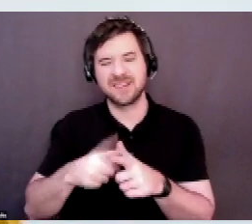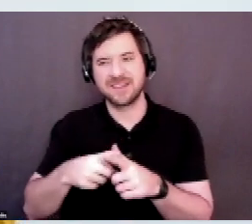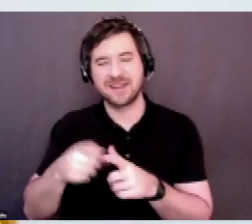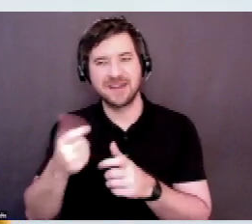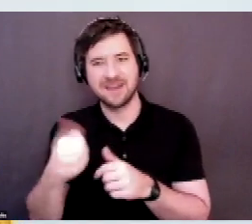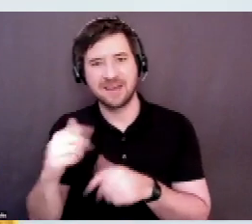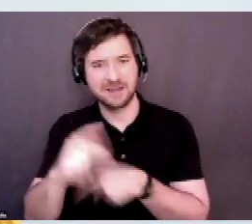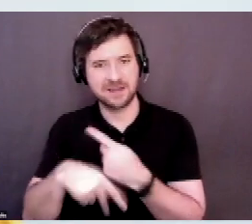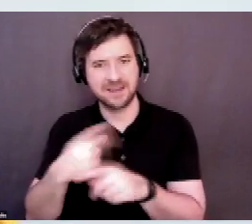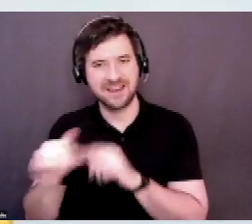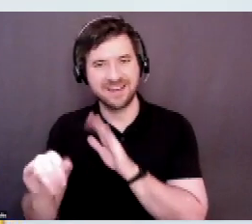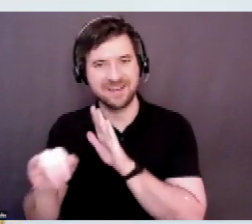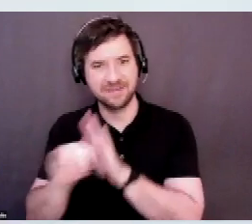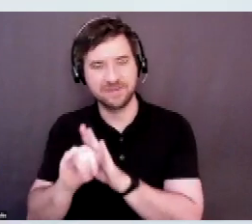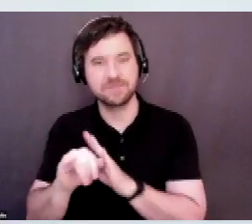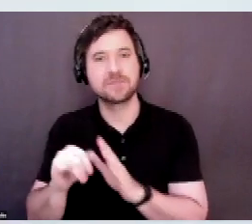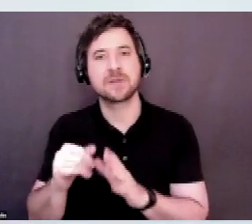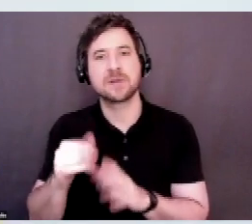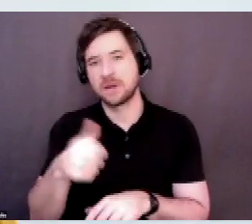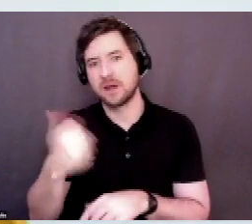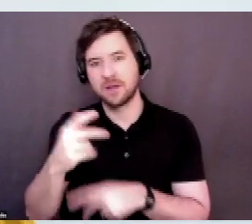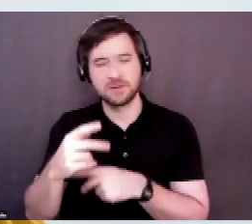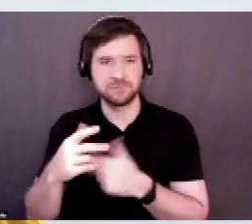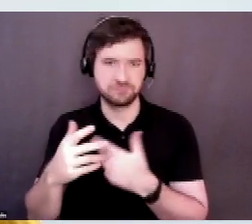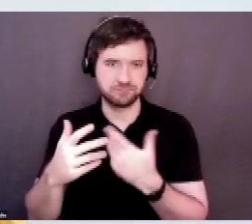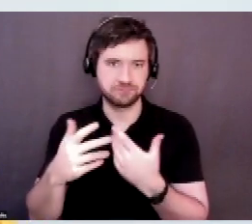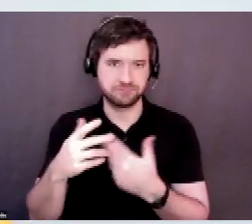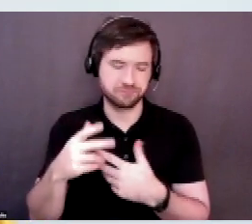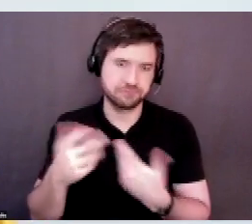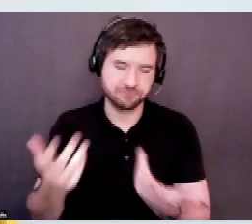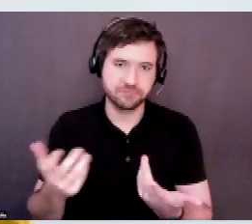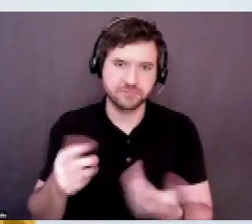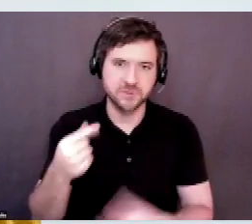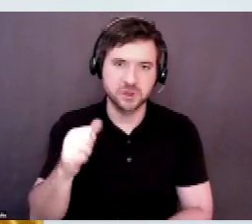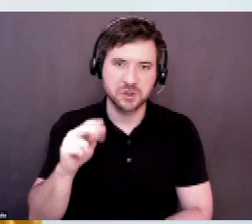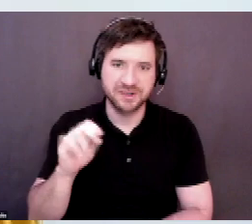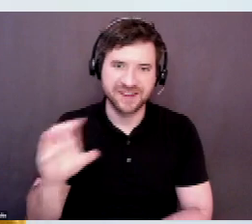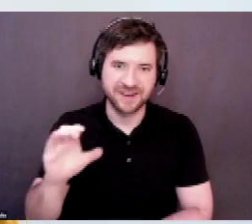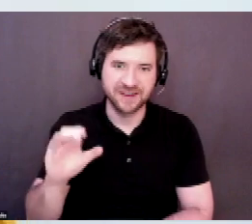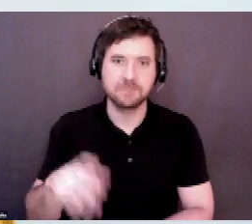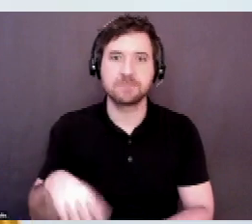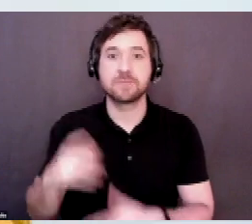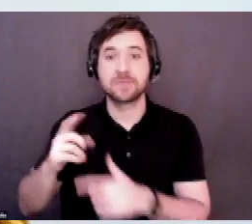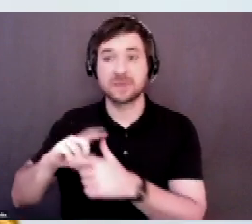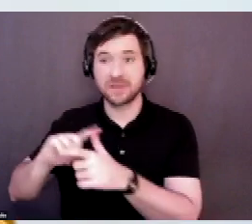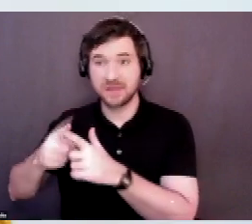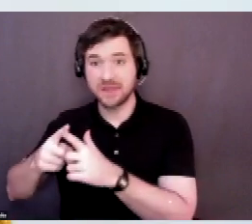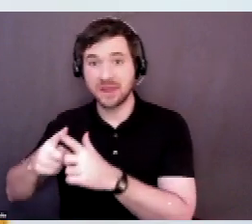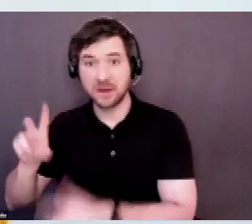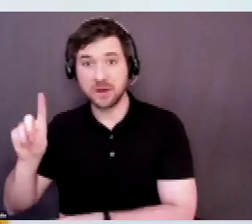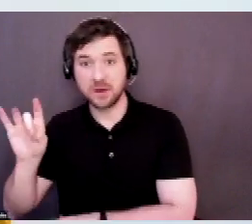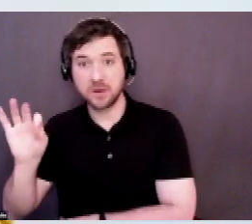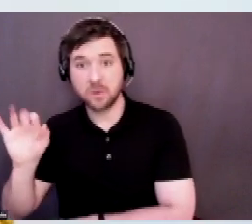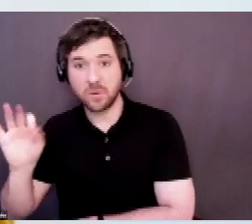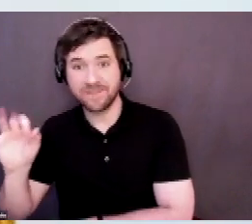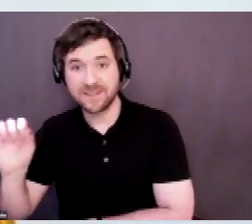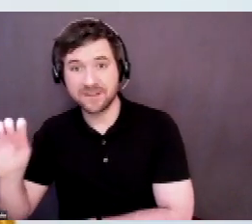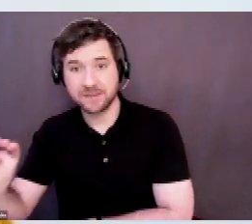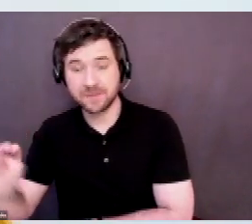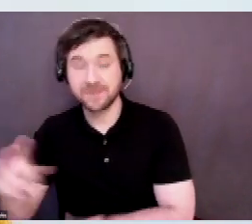and then the dwarfism, whether it was present or not. But with our first, we found out she was going to be a female and that she had